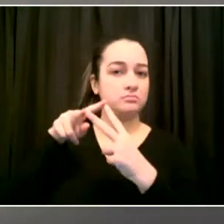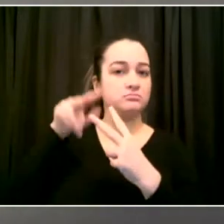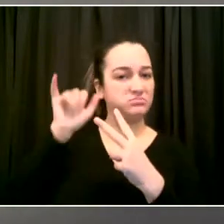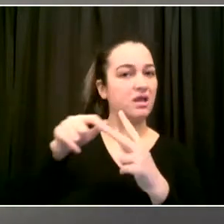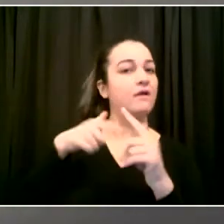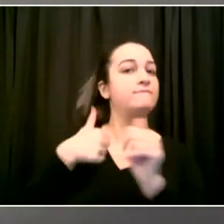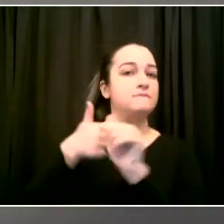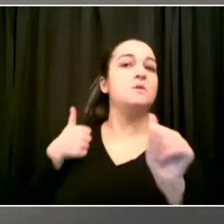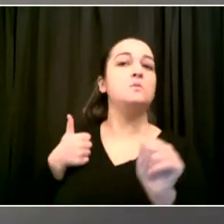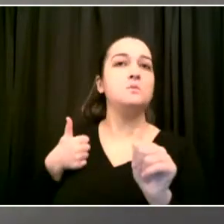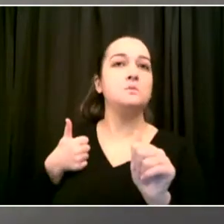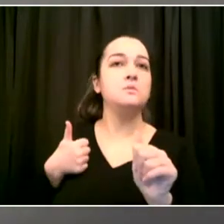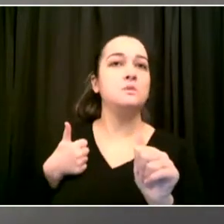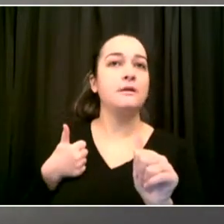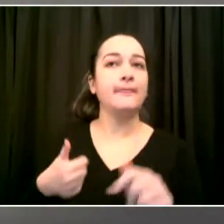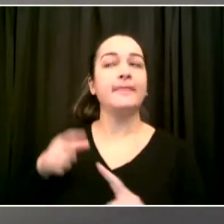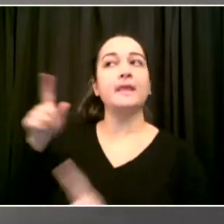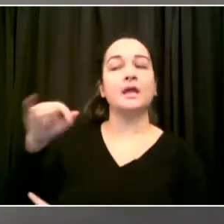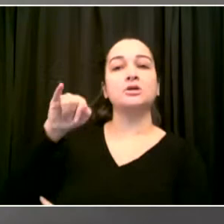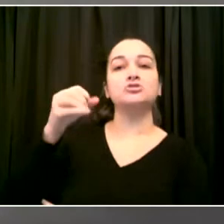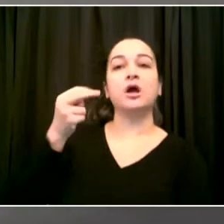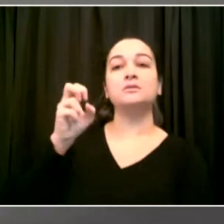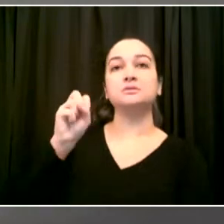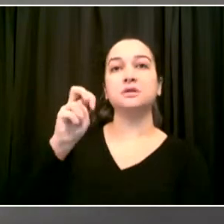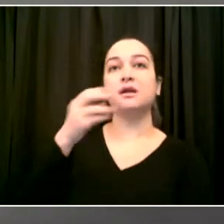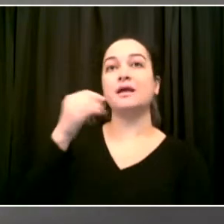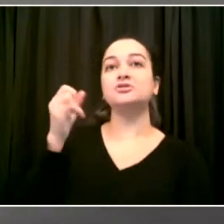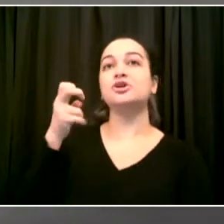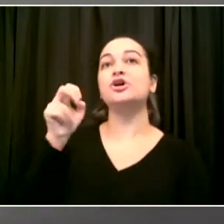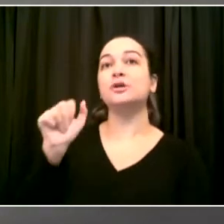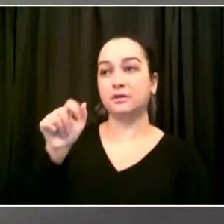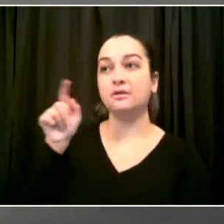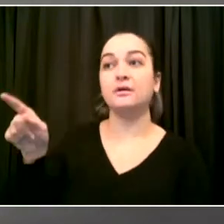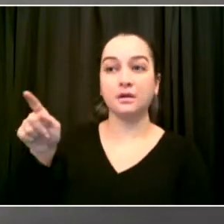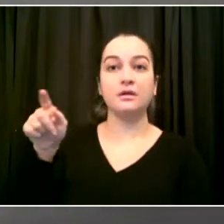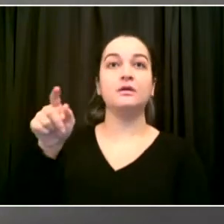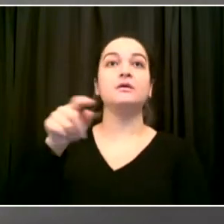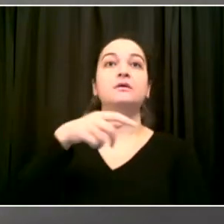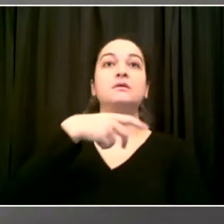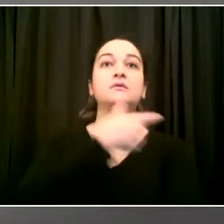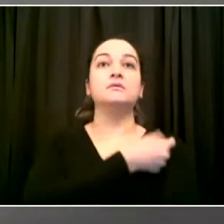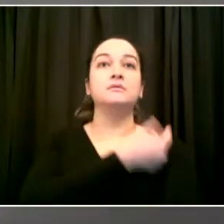GOOD AS PFIZER AND MODERNA PREVEVENTIN NG SERIOUS OUTCOMES.